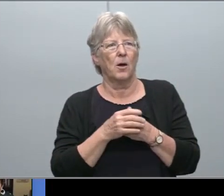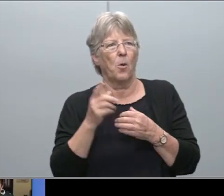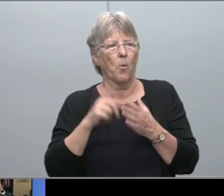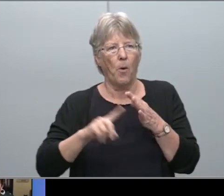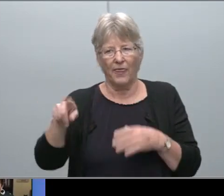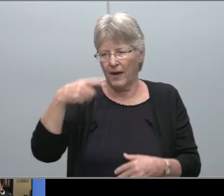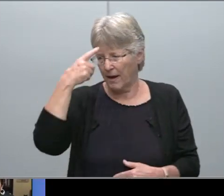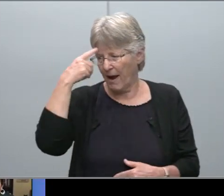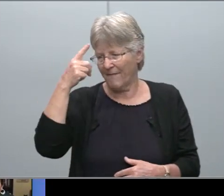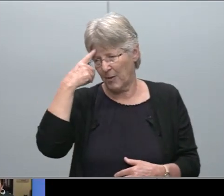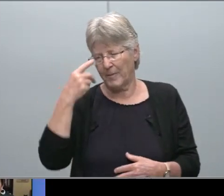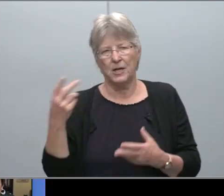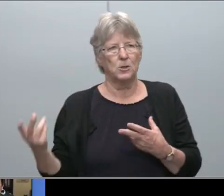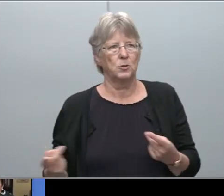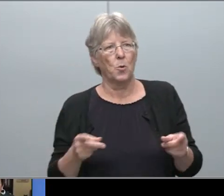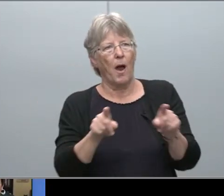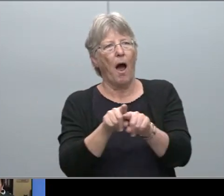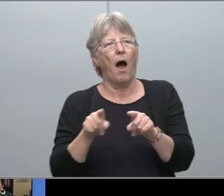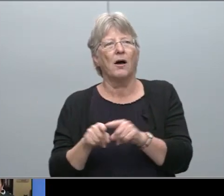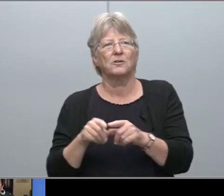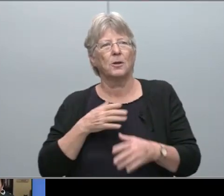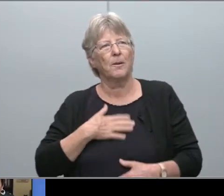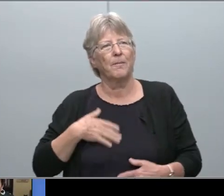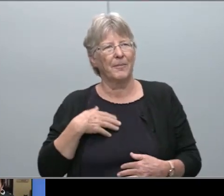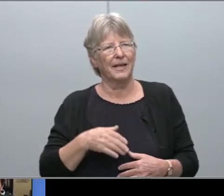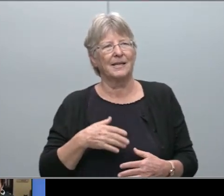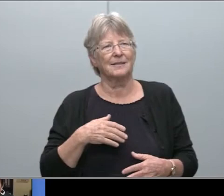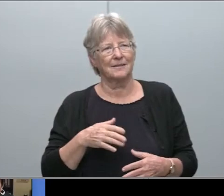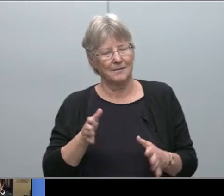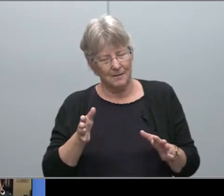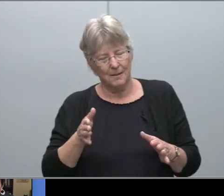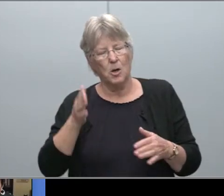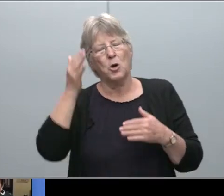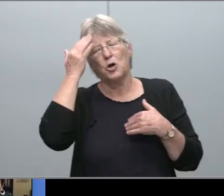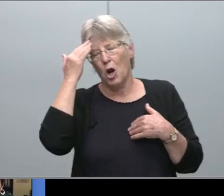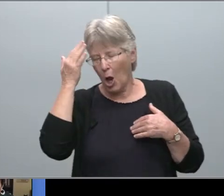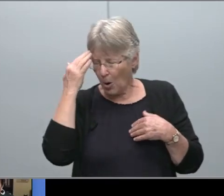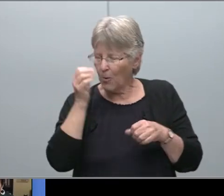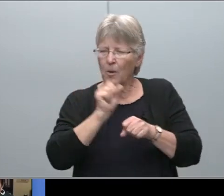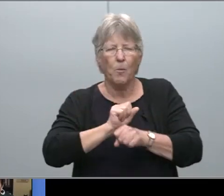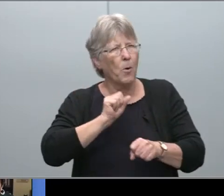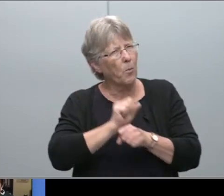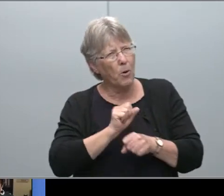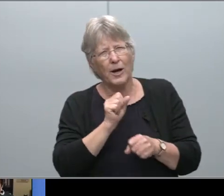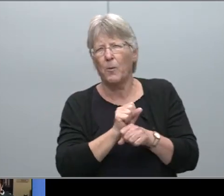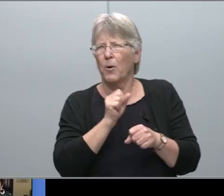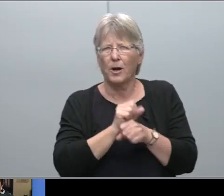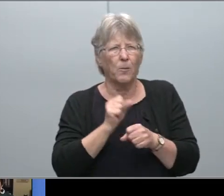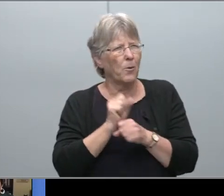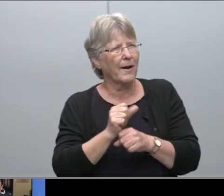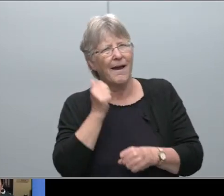since we had a, "What is CAC" flier go out. And a lot of people sort of been asking, like,